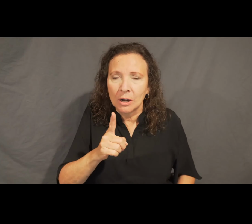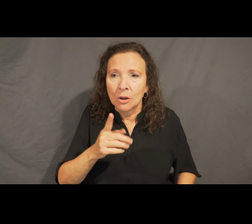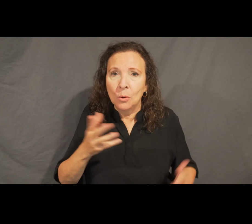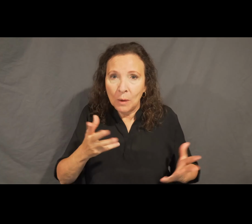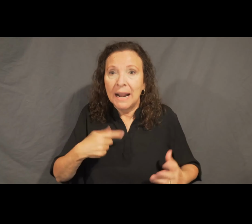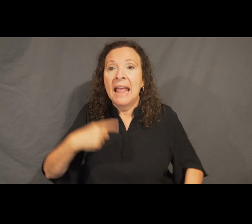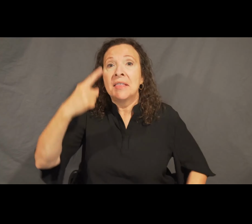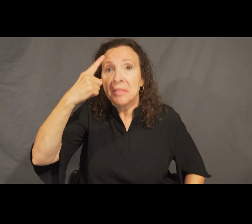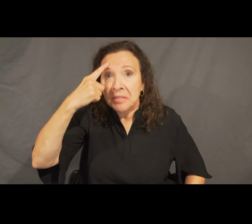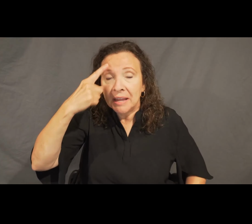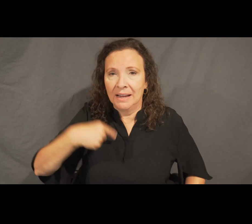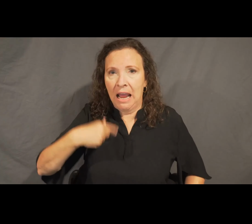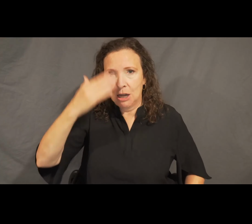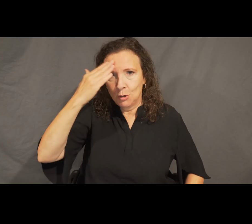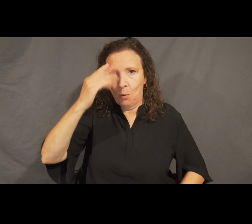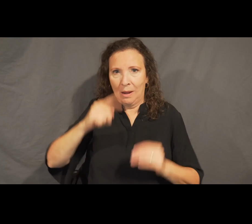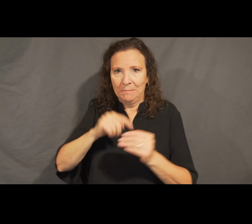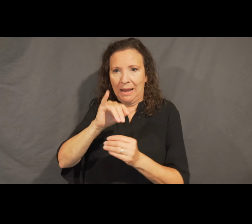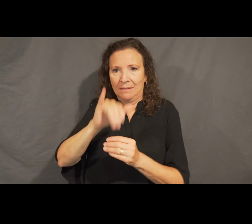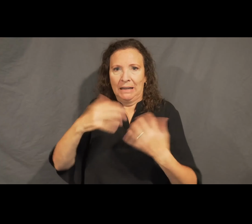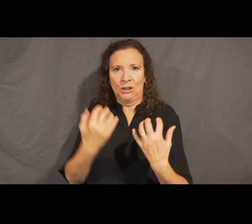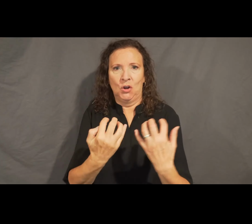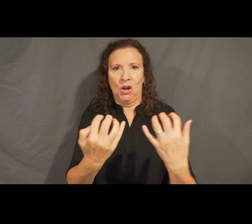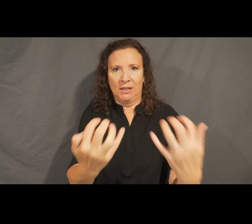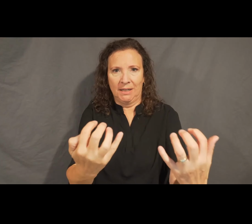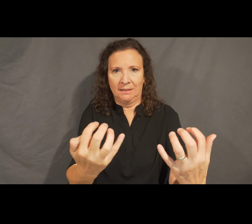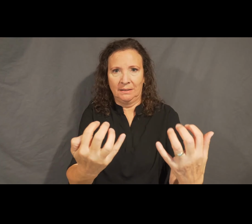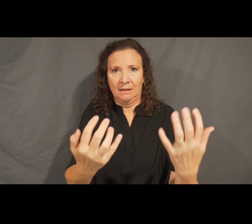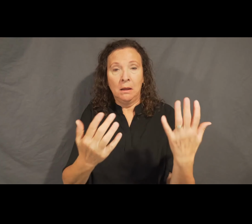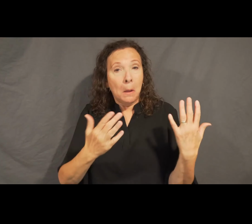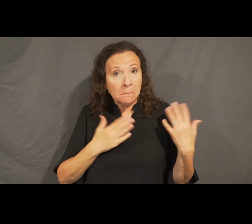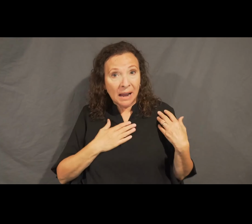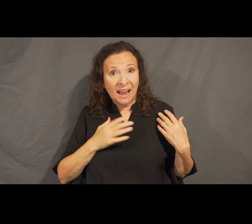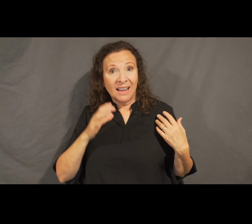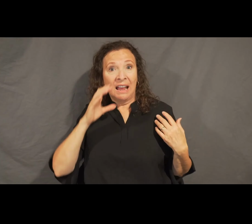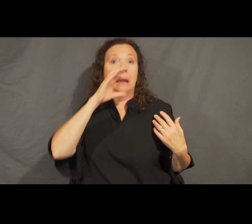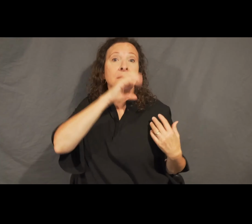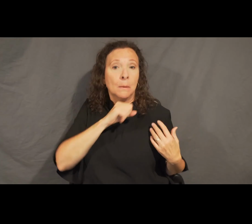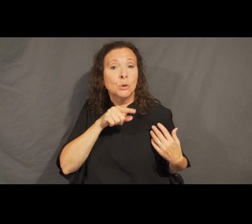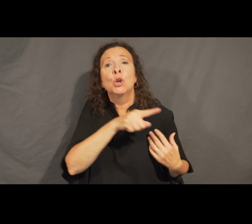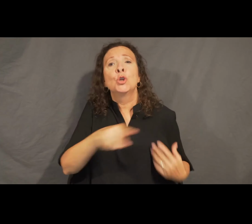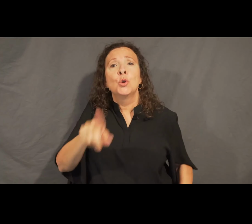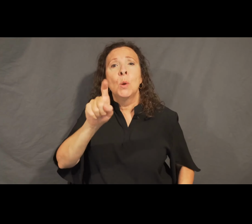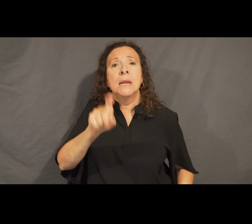How can I make assumptions about what you need as an audience member and how can I trust